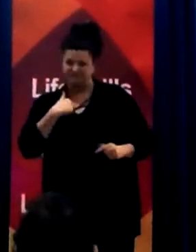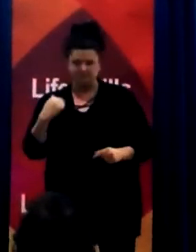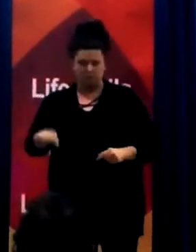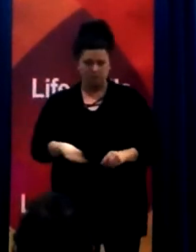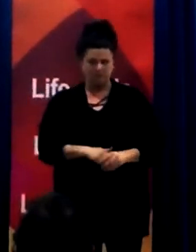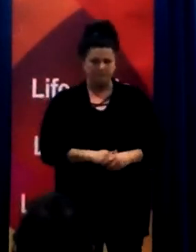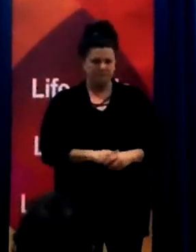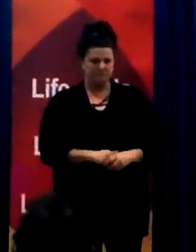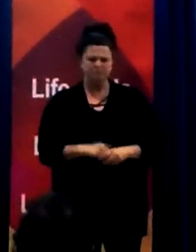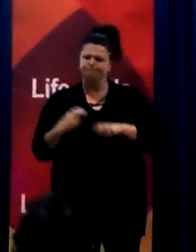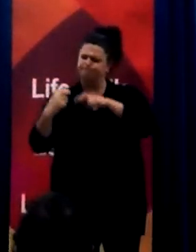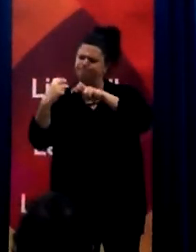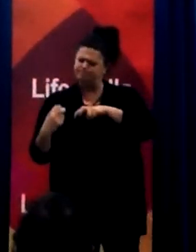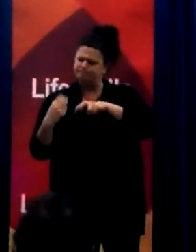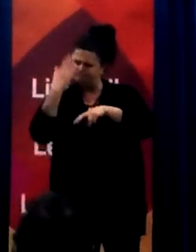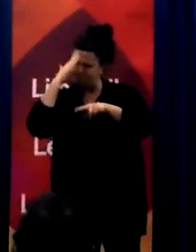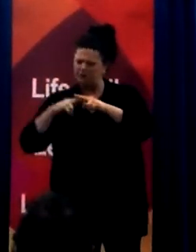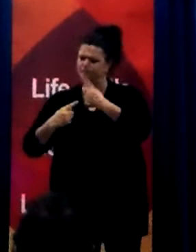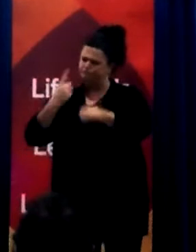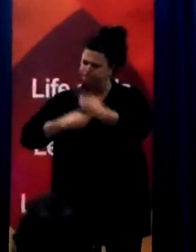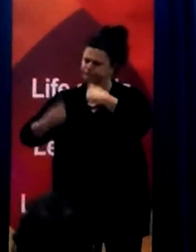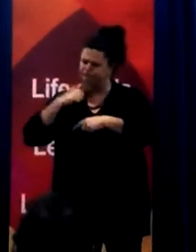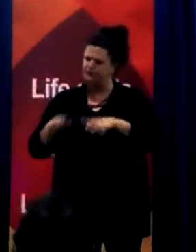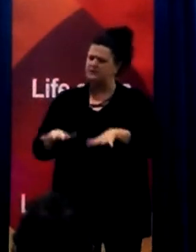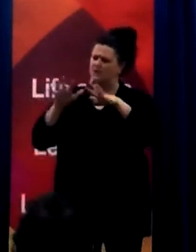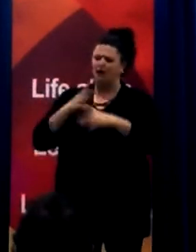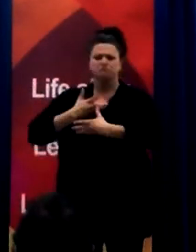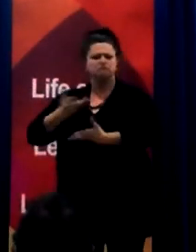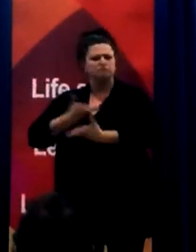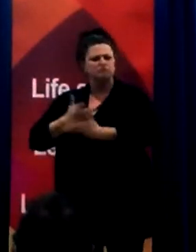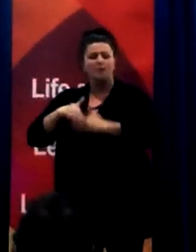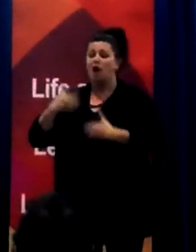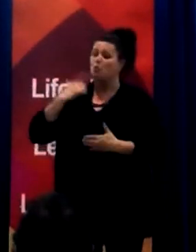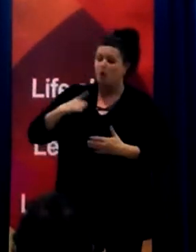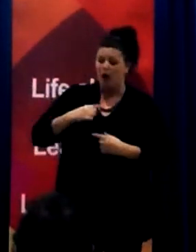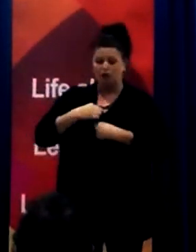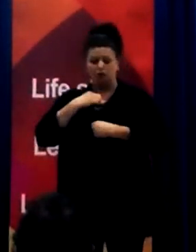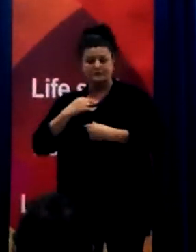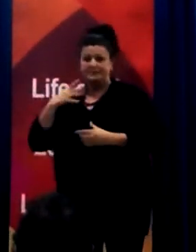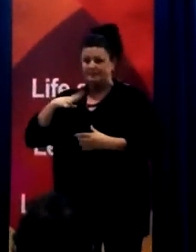They sat me down and had a very inspiring conversation about why I need that Roger to help me hear and learn.